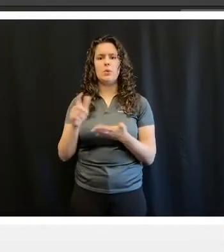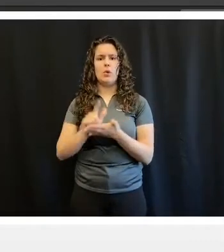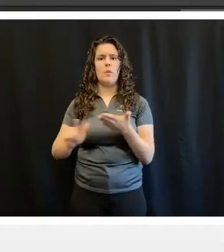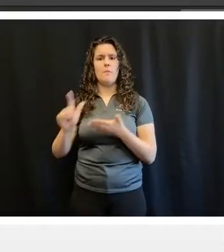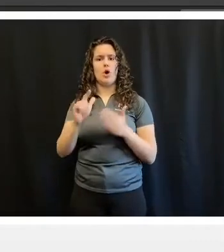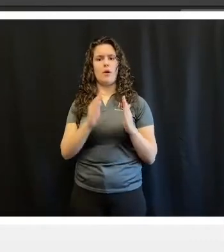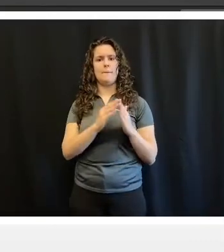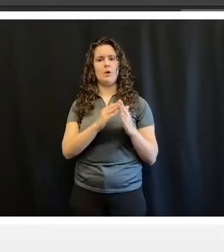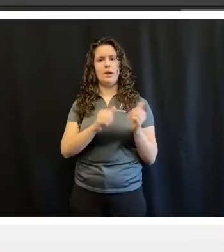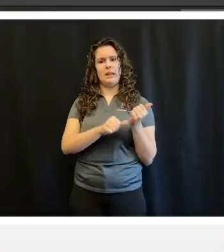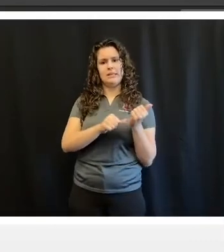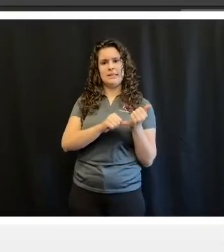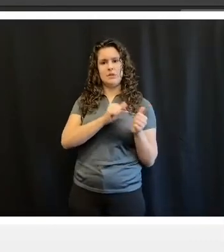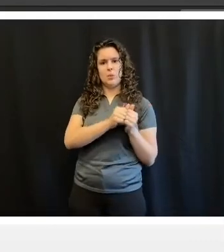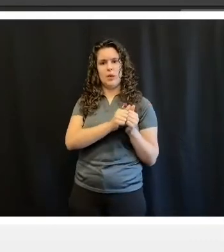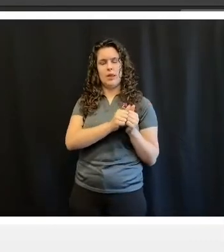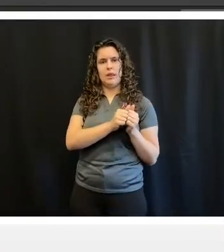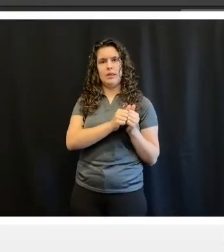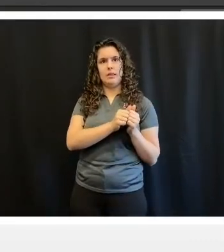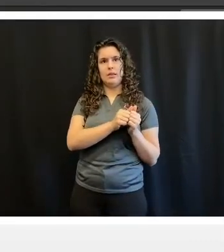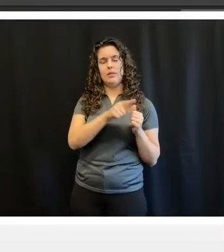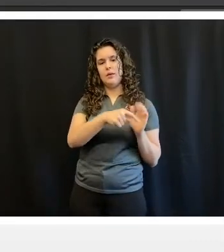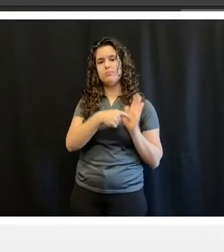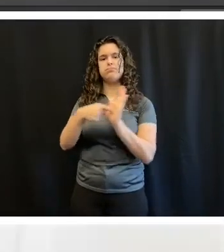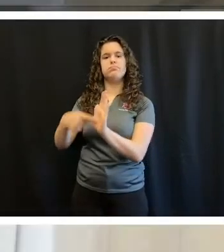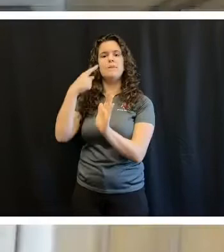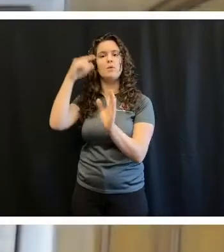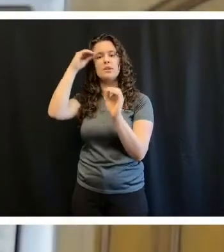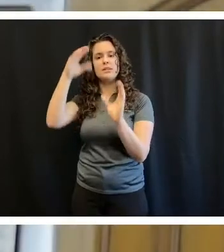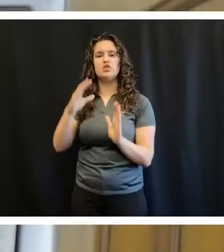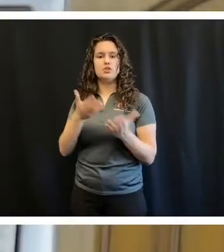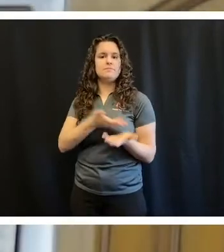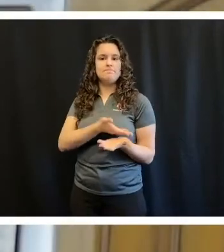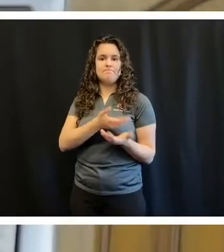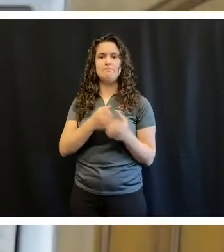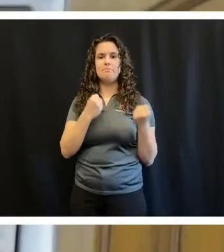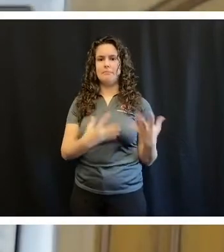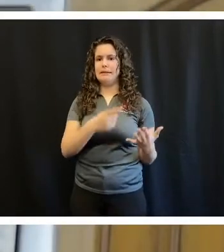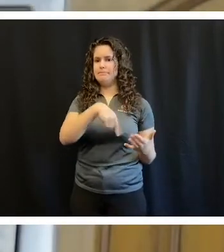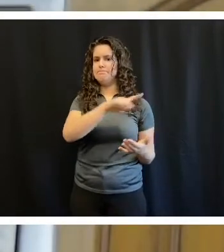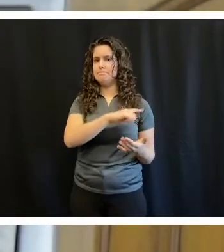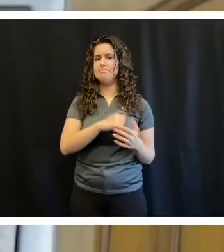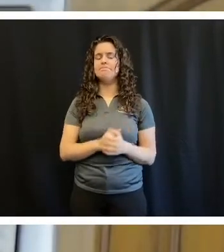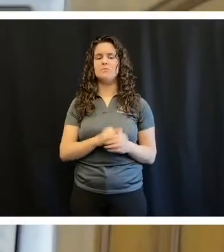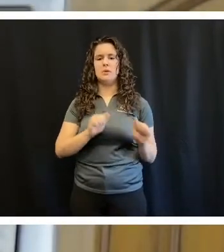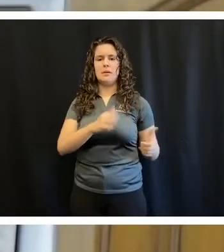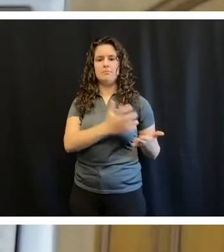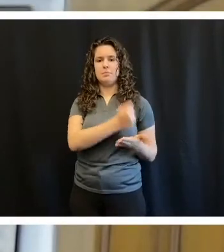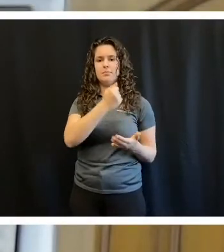with and making available to teachers. Wow, amazing portfolio of activity.